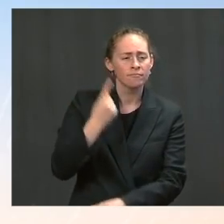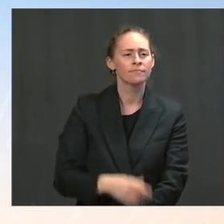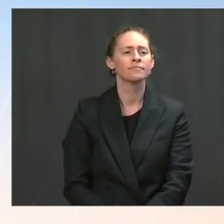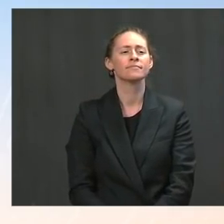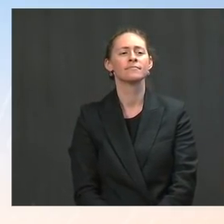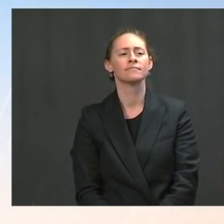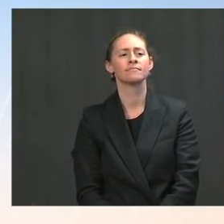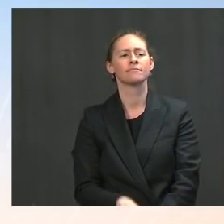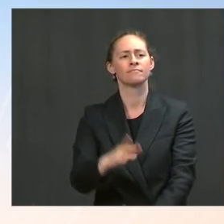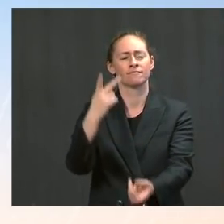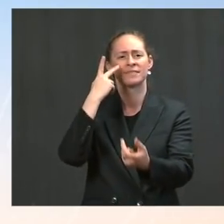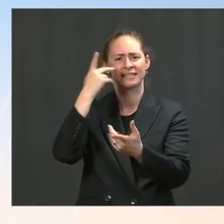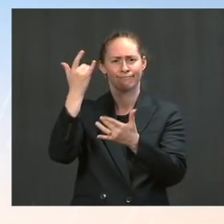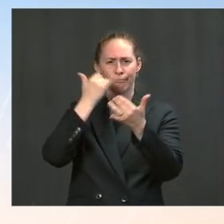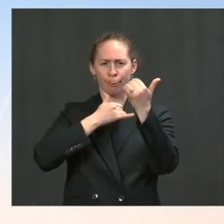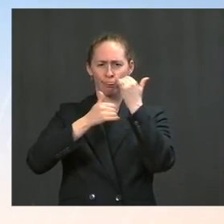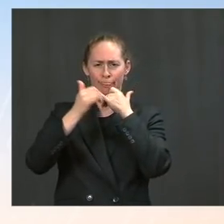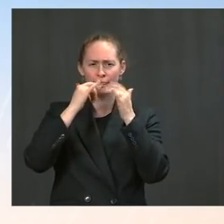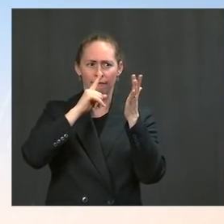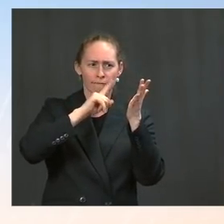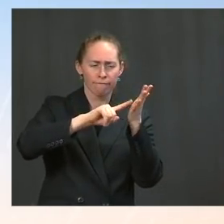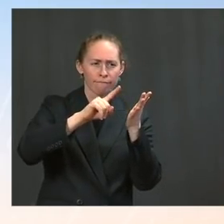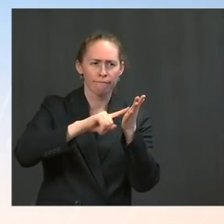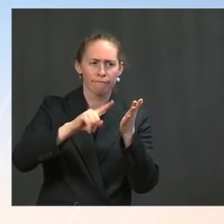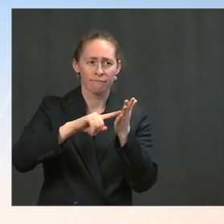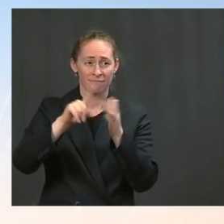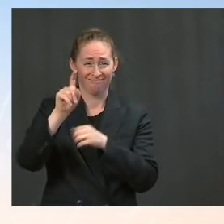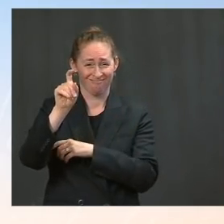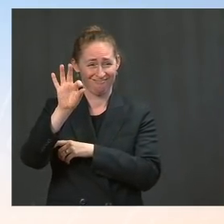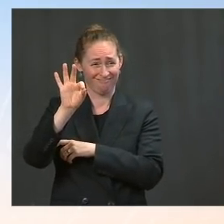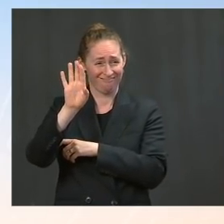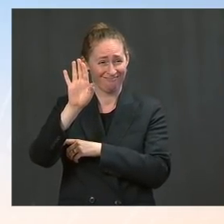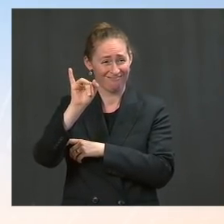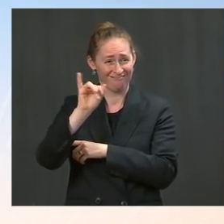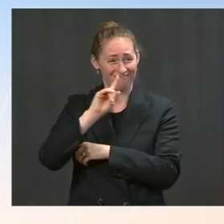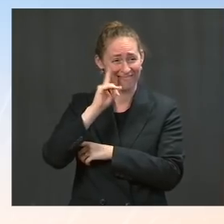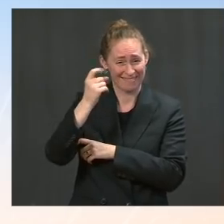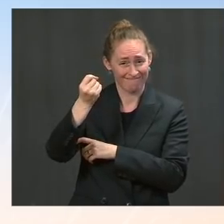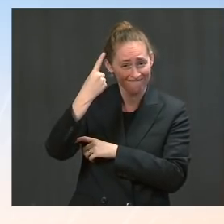if the FBI is up to task with ransomware, domestic terrorism, and other threats? Ms. Psaki: Well, first, I would --